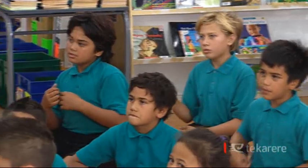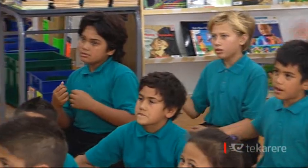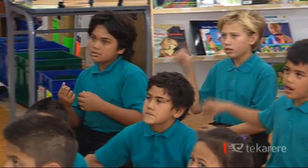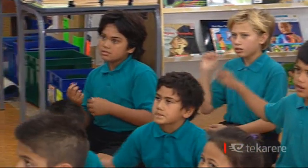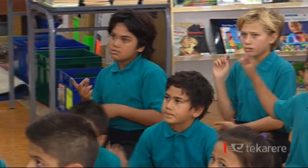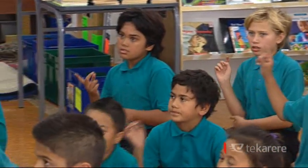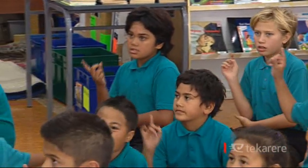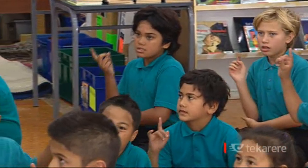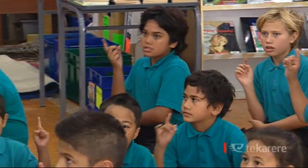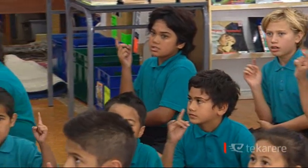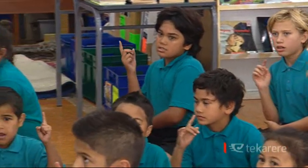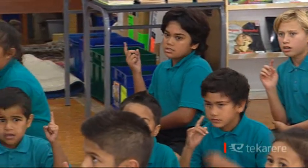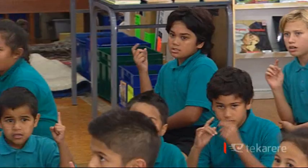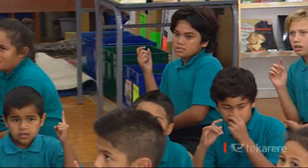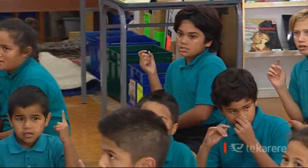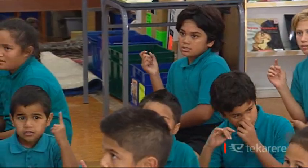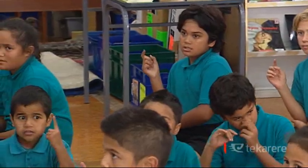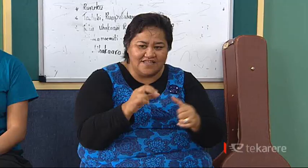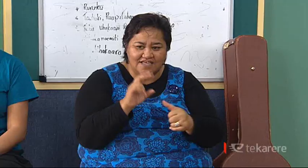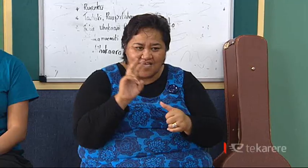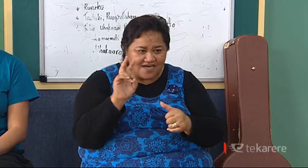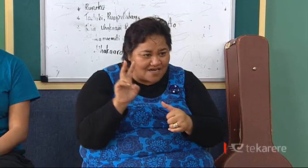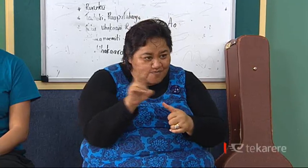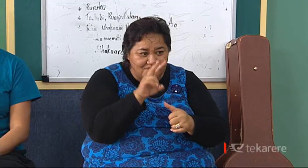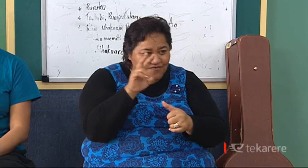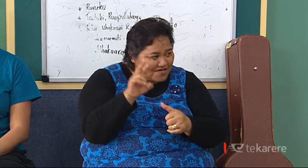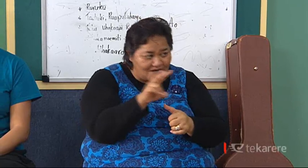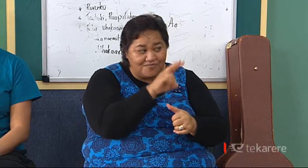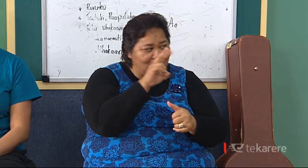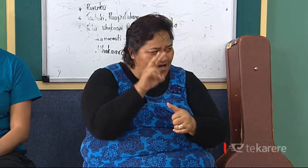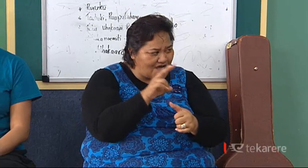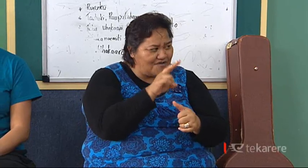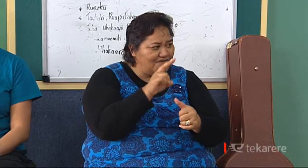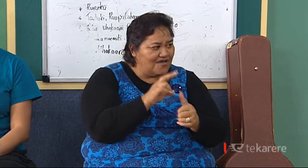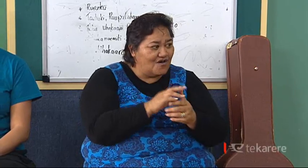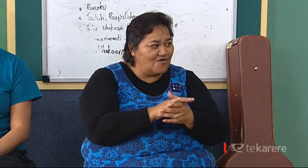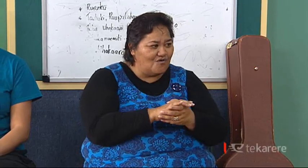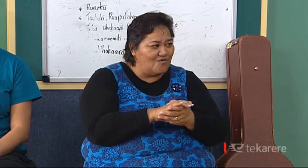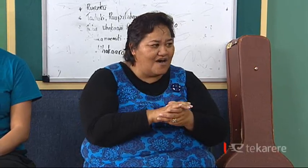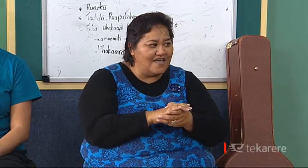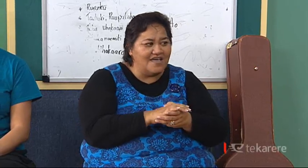with one major difference... In conversation - I am looking to find out